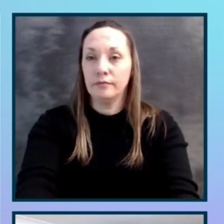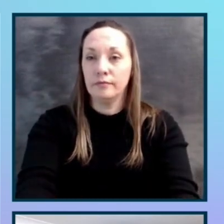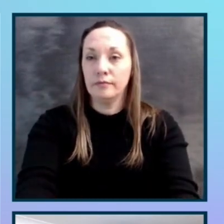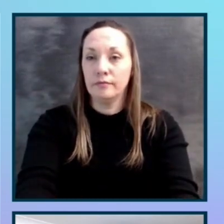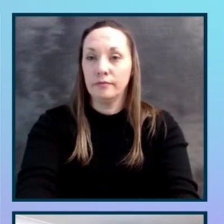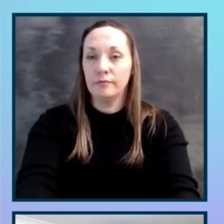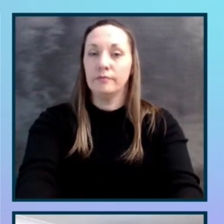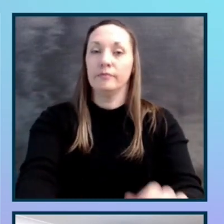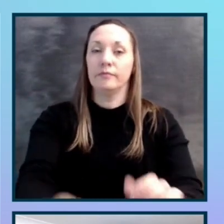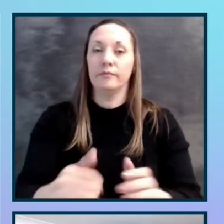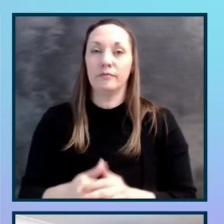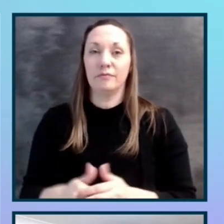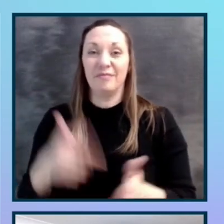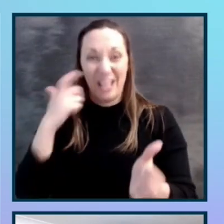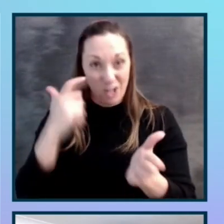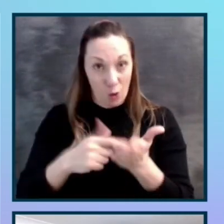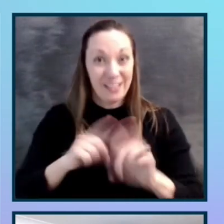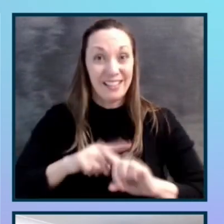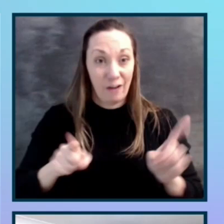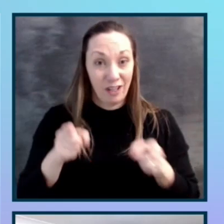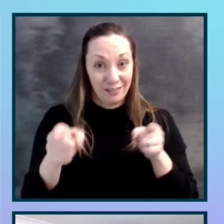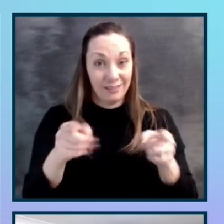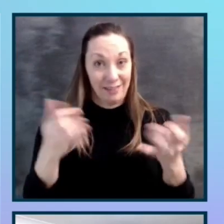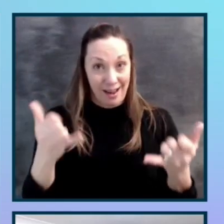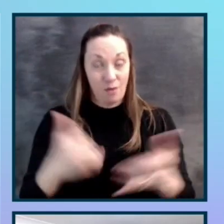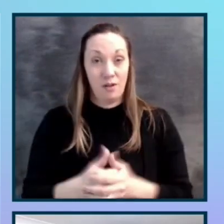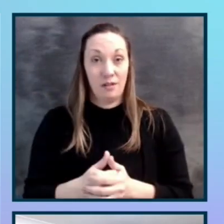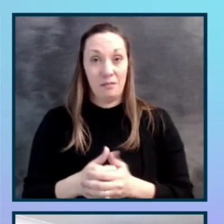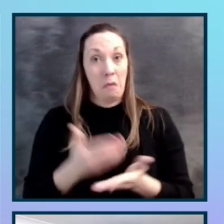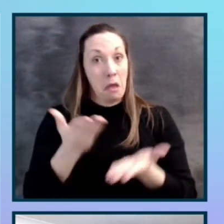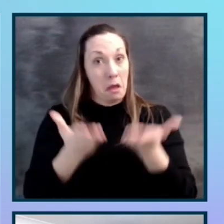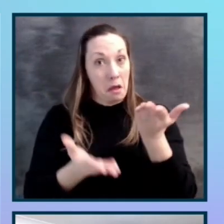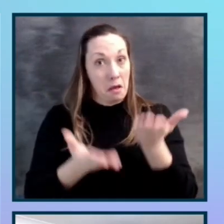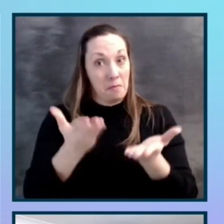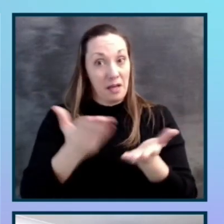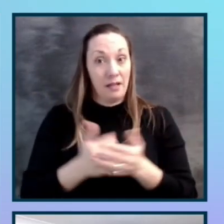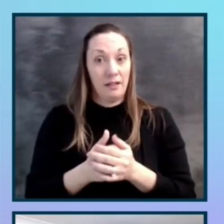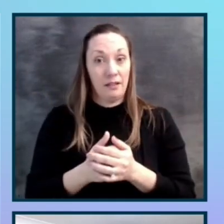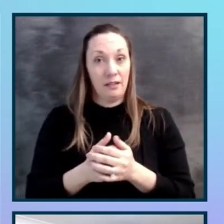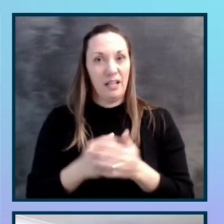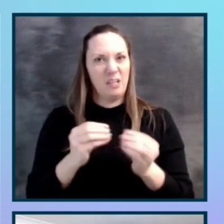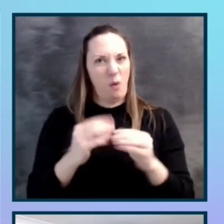You see the difference now? [Narrator] Text message duration, narrate UI elements, narrate change only.